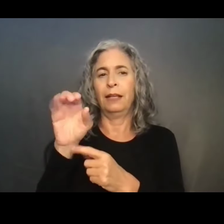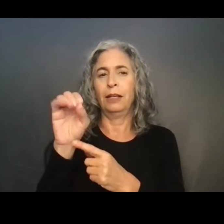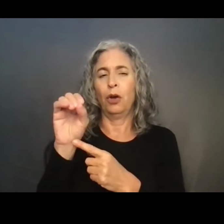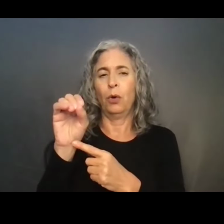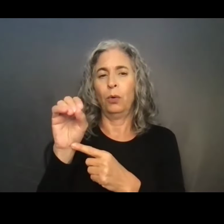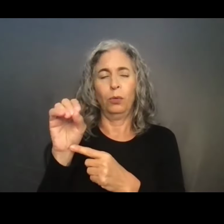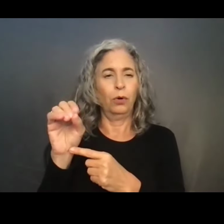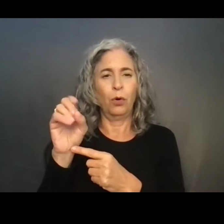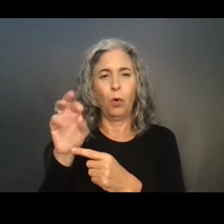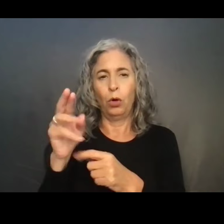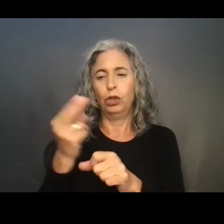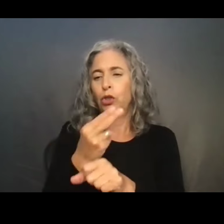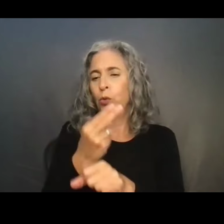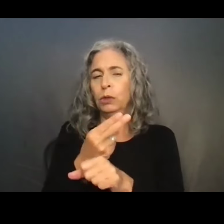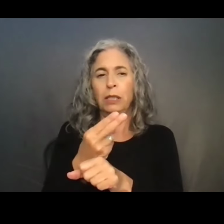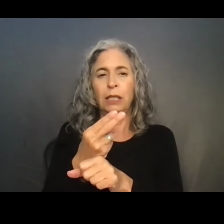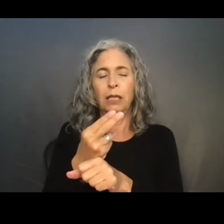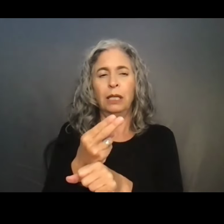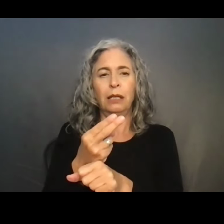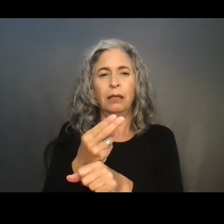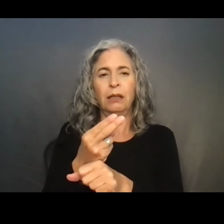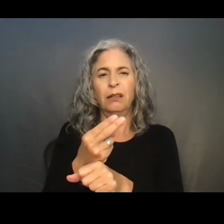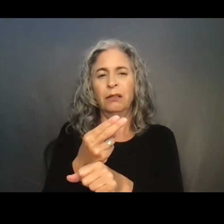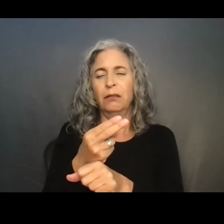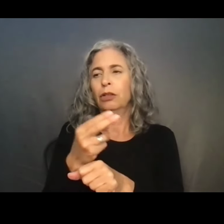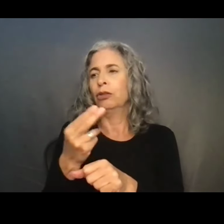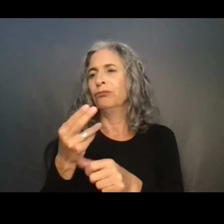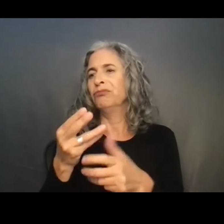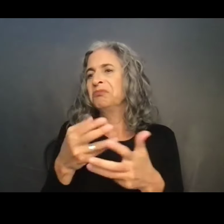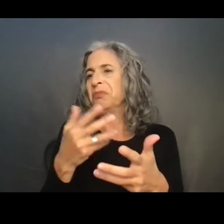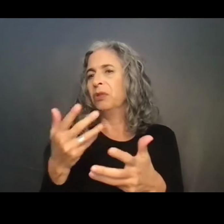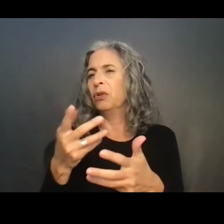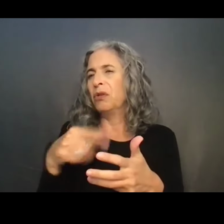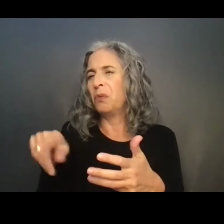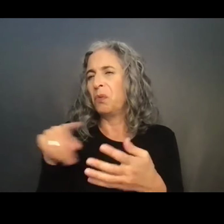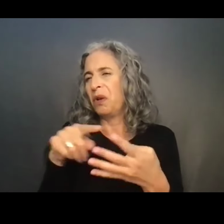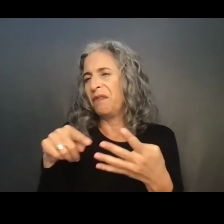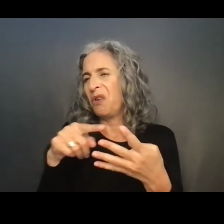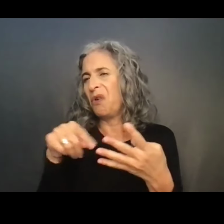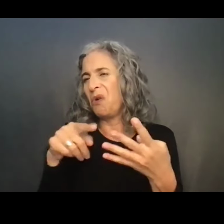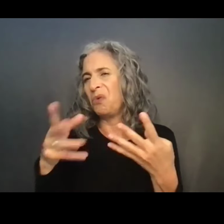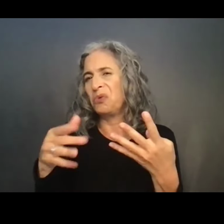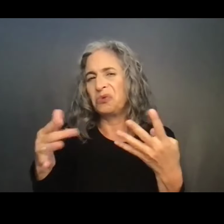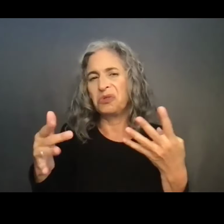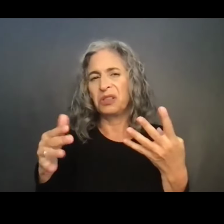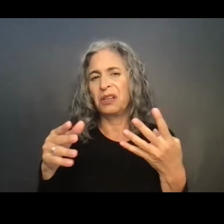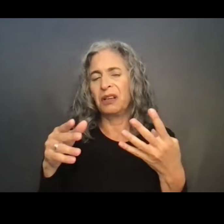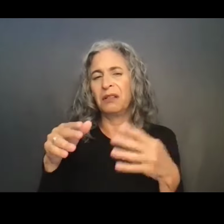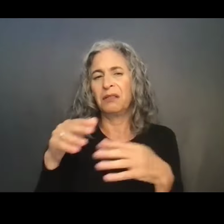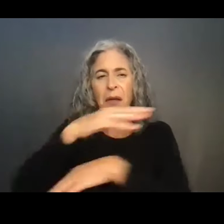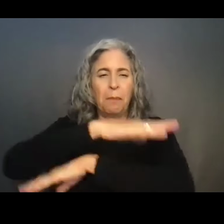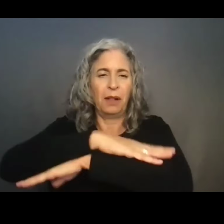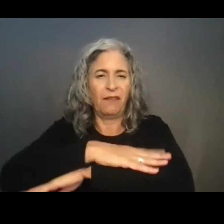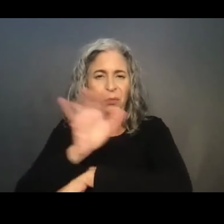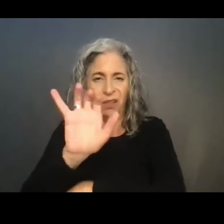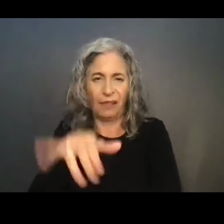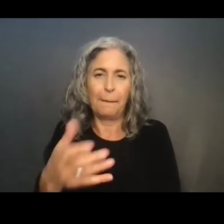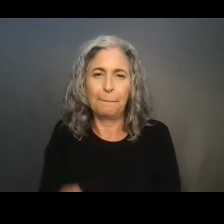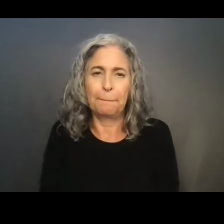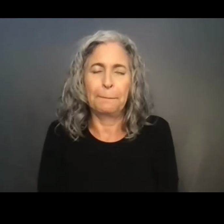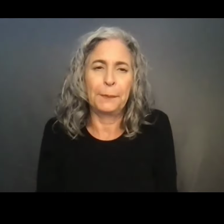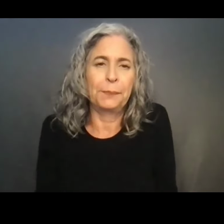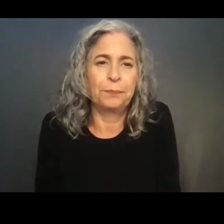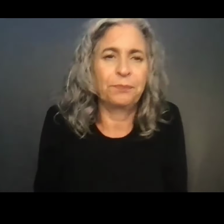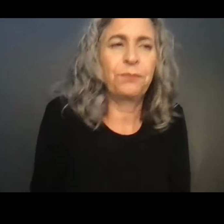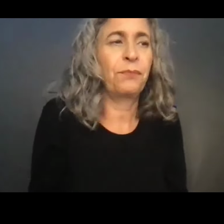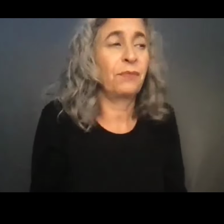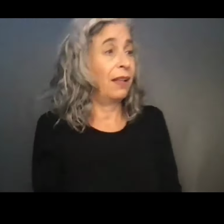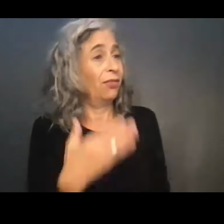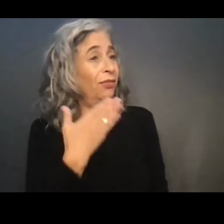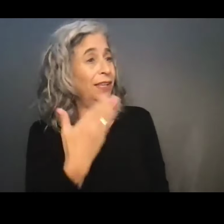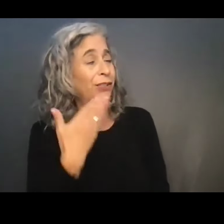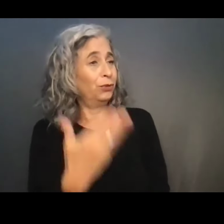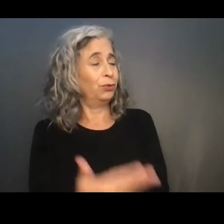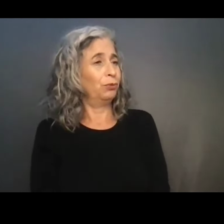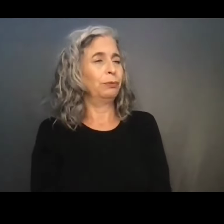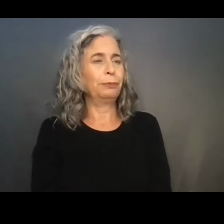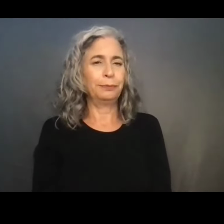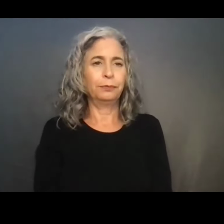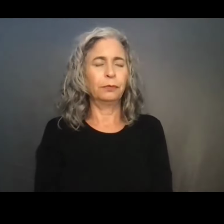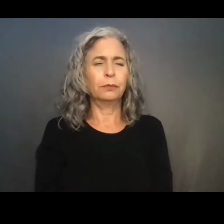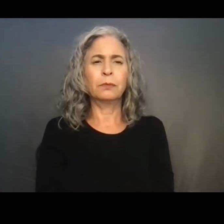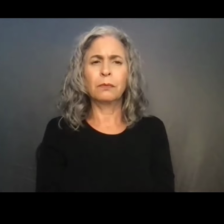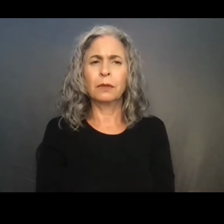or using one of those platforms like that. >> MALCOLM MIESTRELL: Thank you. And is Jitsi Meet